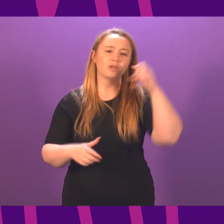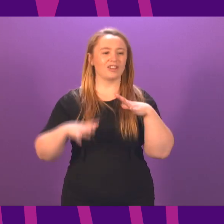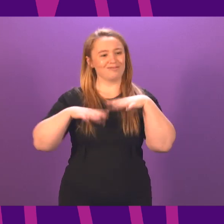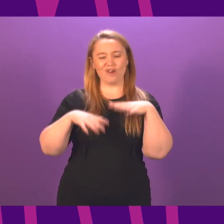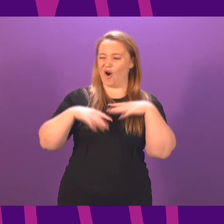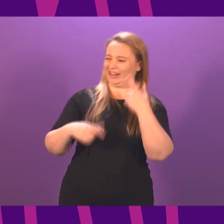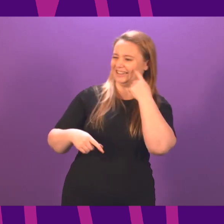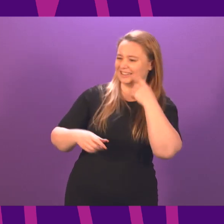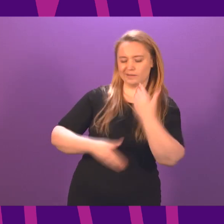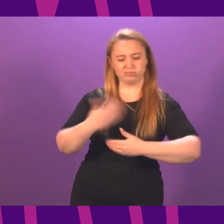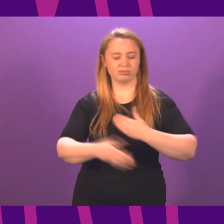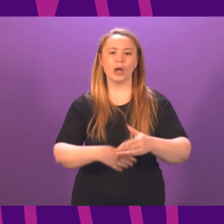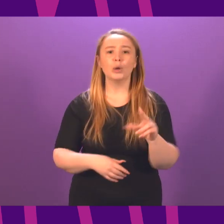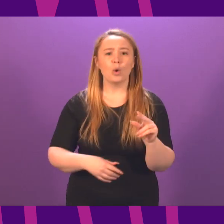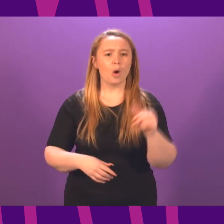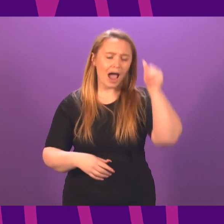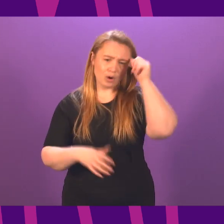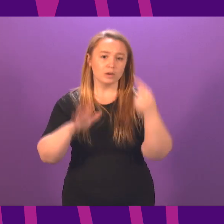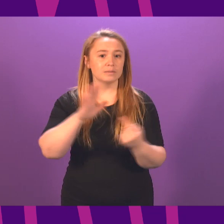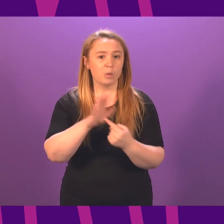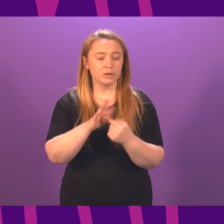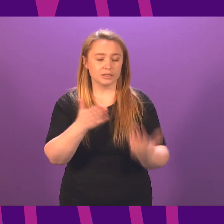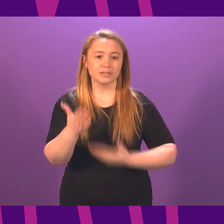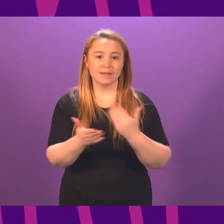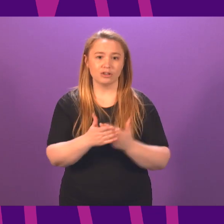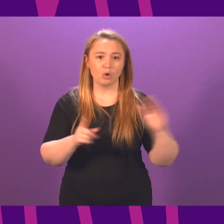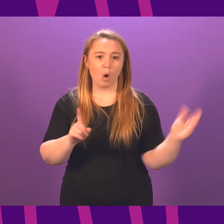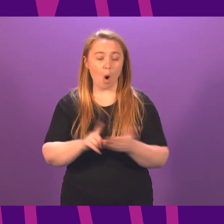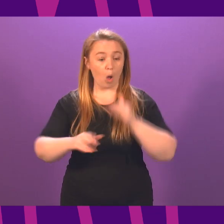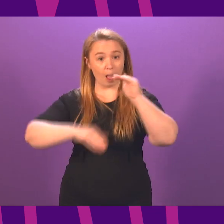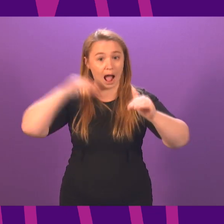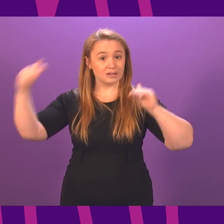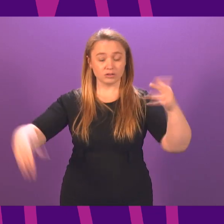vaccination to as many people—to the whole adult population—as quickly as possible. That is why